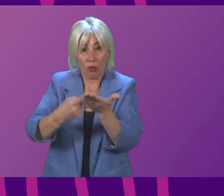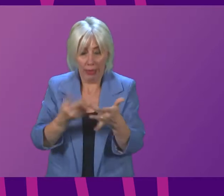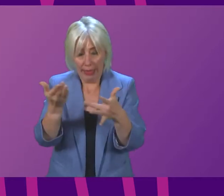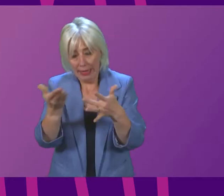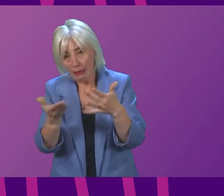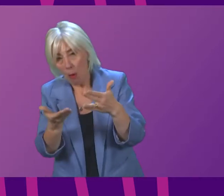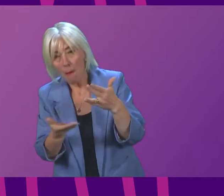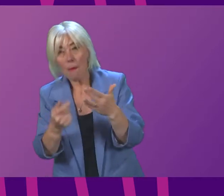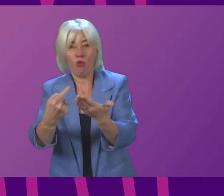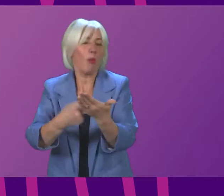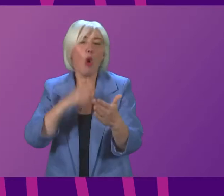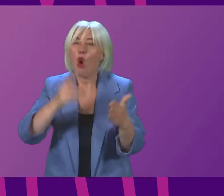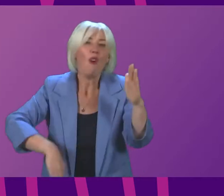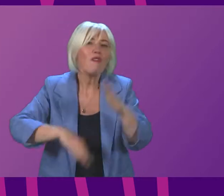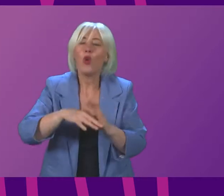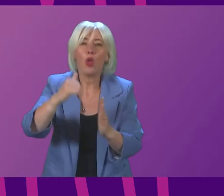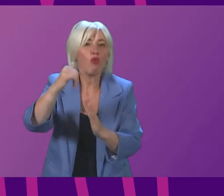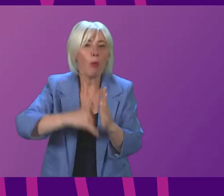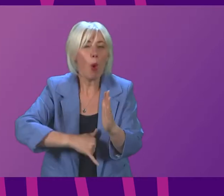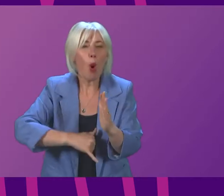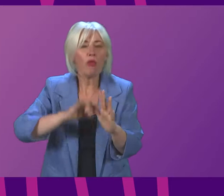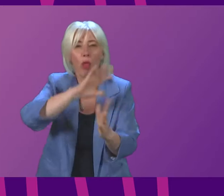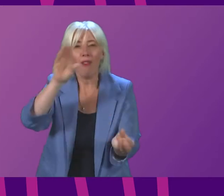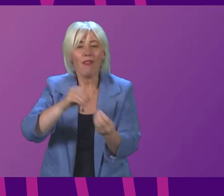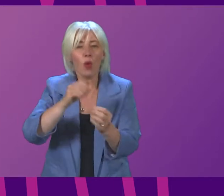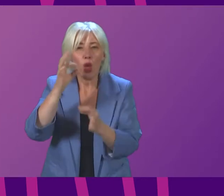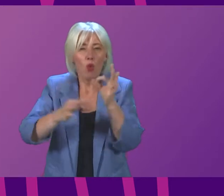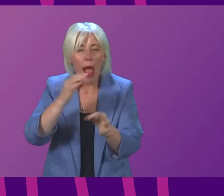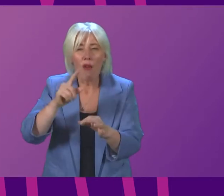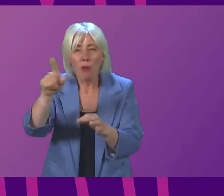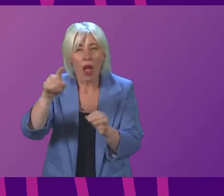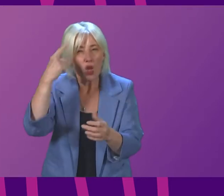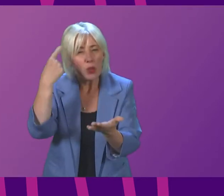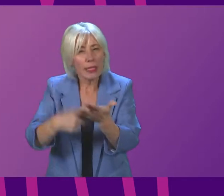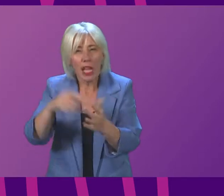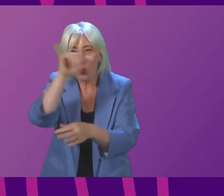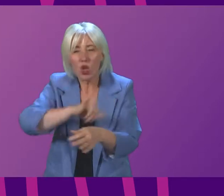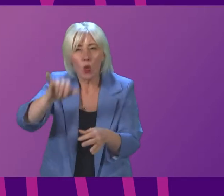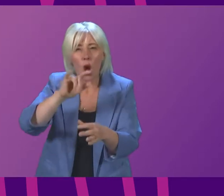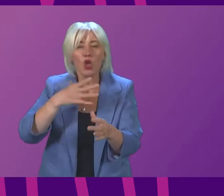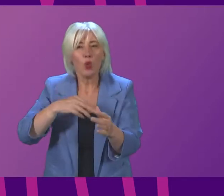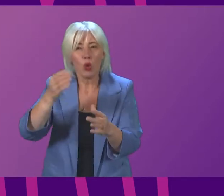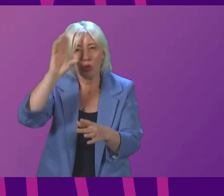than just a fully fledged report for the entire inquiry? That will be a matter for the chair.